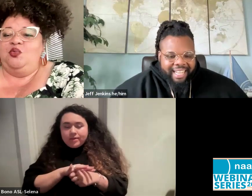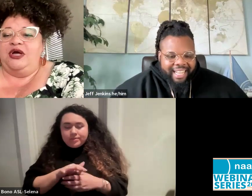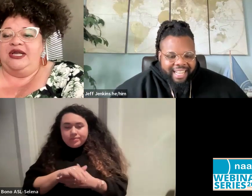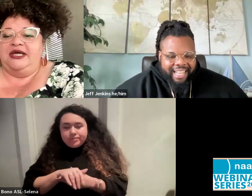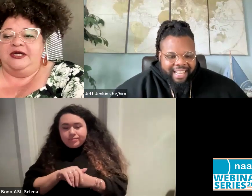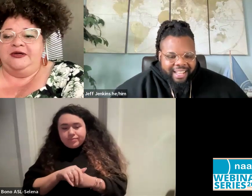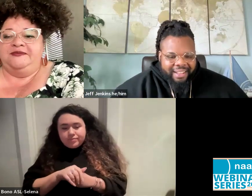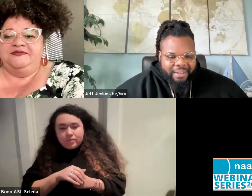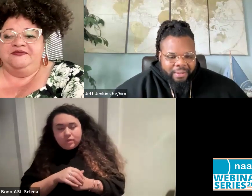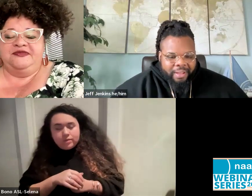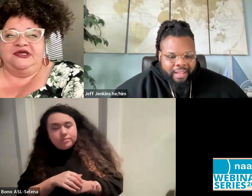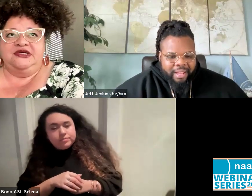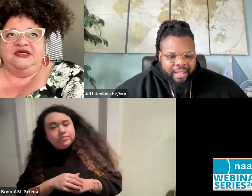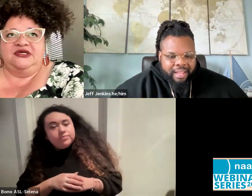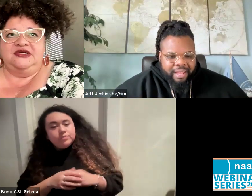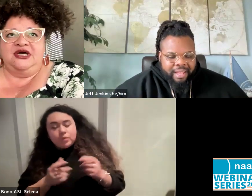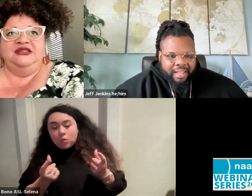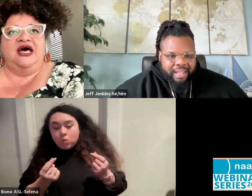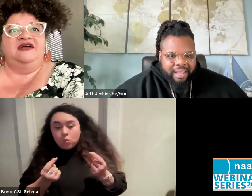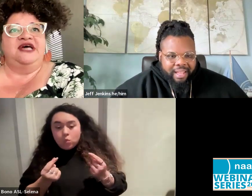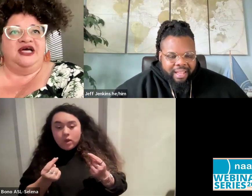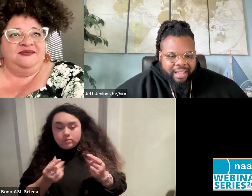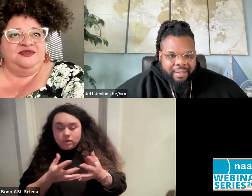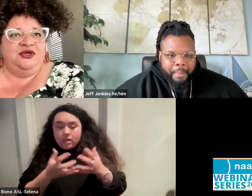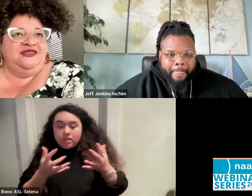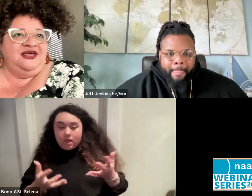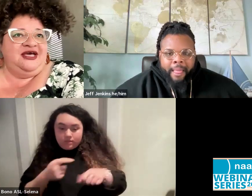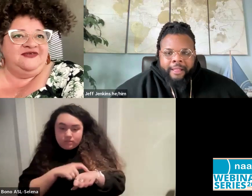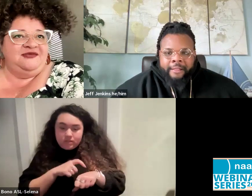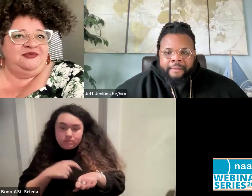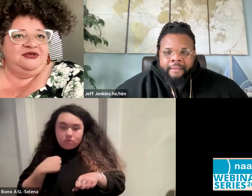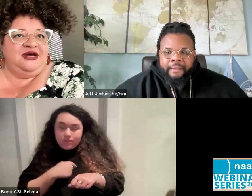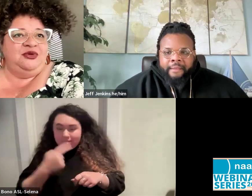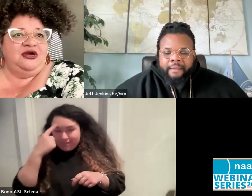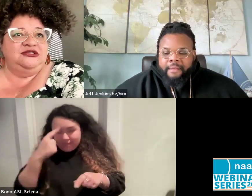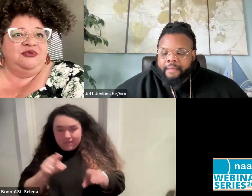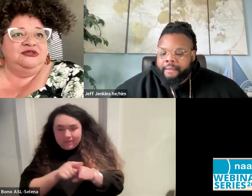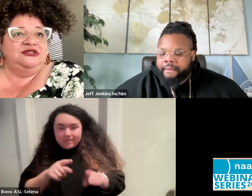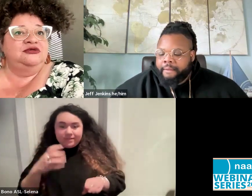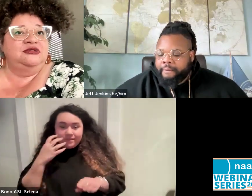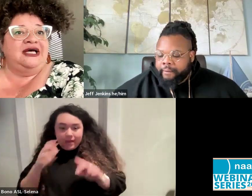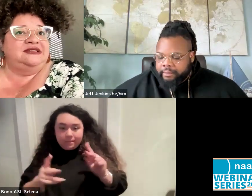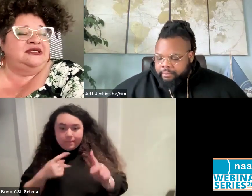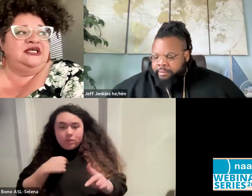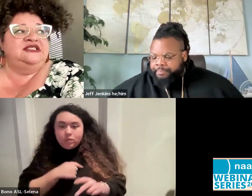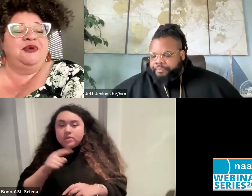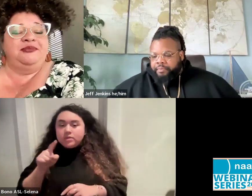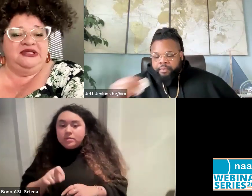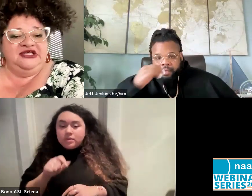What a lot of times we think as fat people that we are supposed to not eat publicly